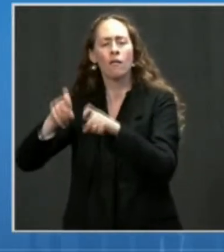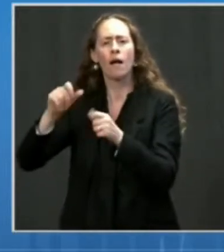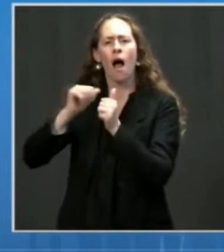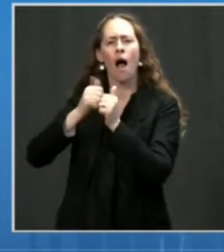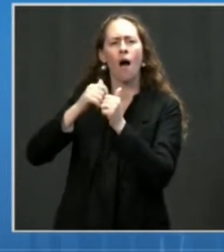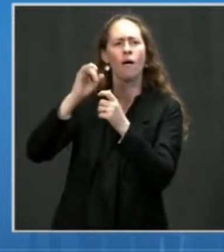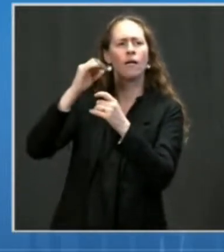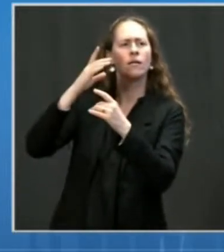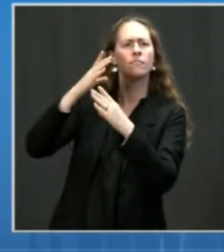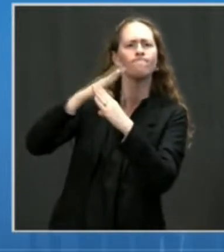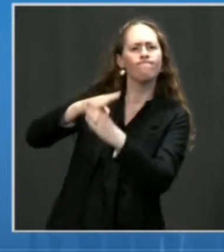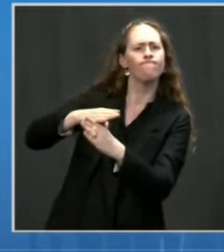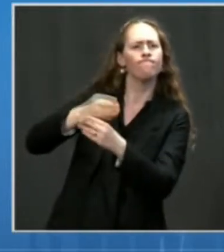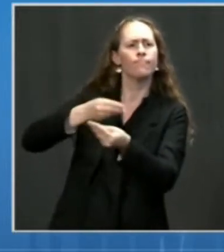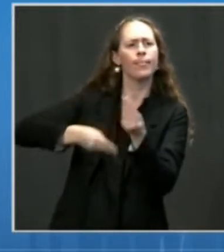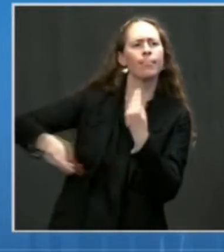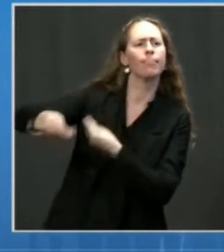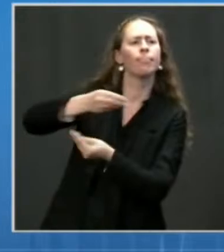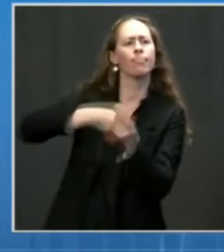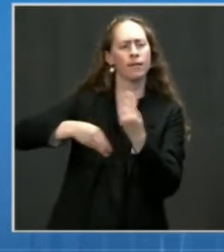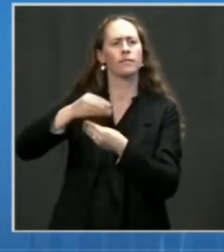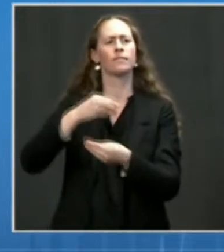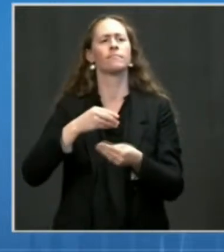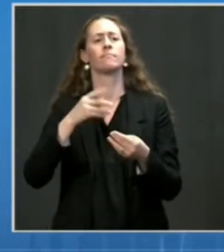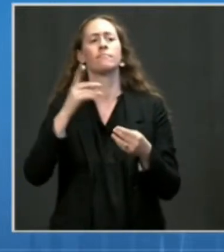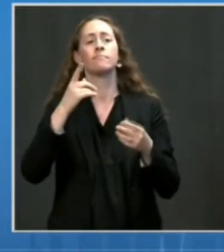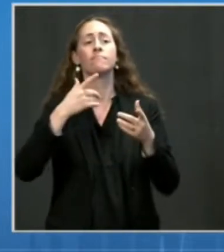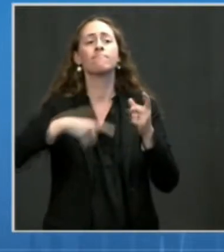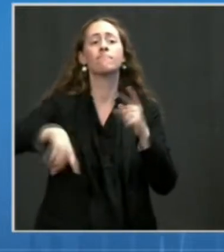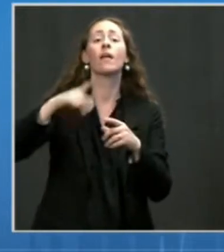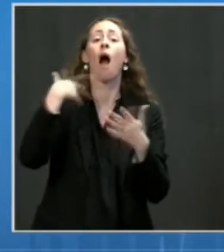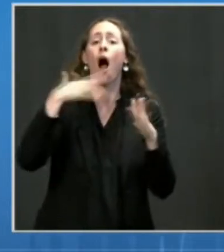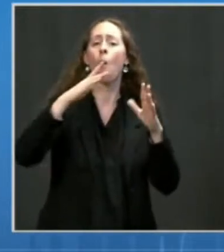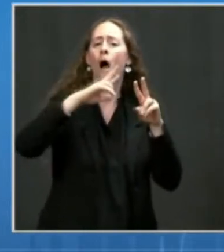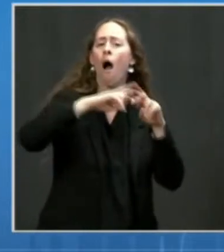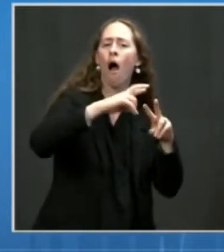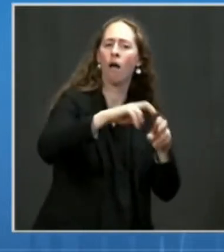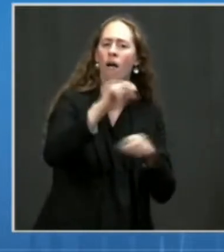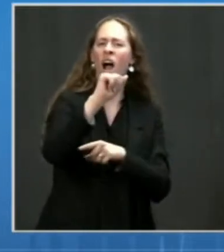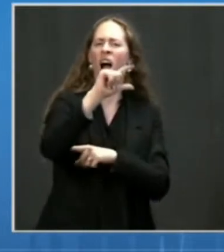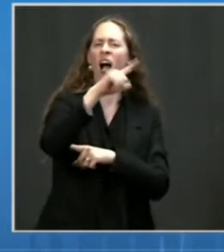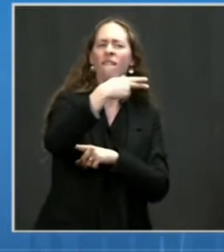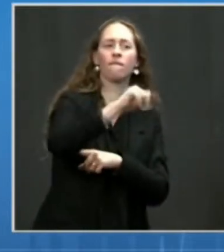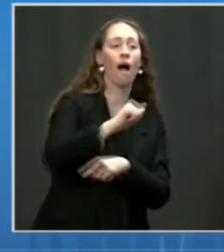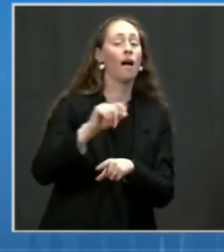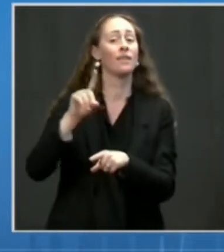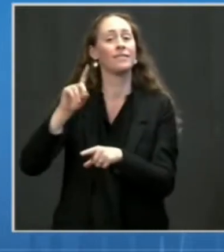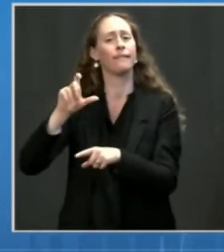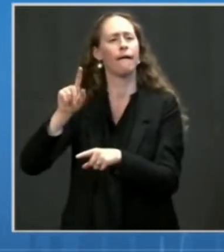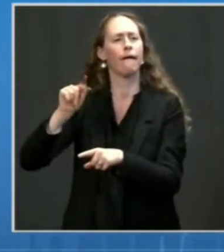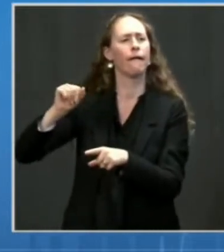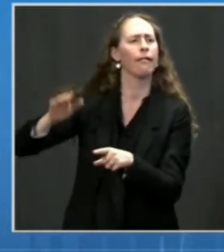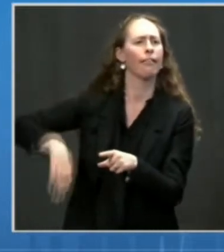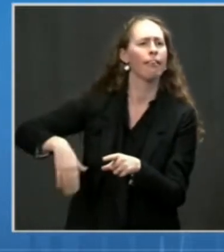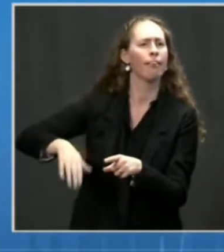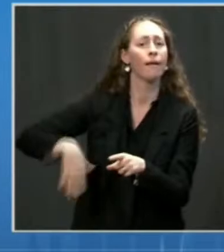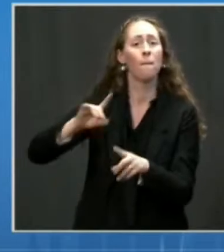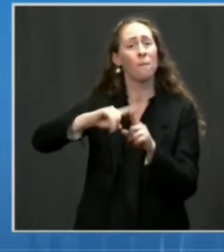THAT'S TERRIFIC. WHAT WASN'T STUDIED IS WHETHER THEY PREVENT TRANSMISSION. EVENTUALLY, THEY DID WITH ALPHA.